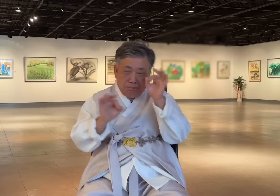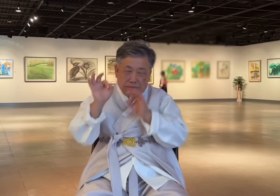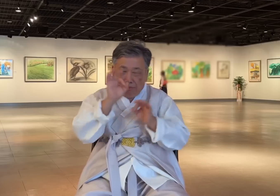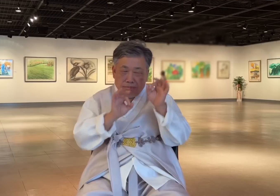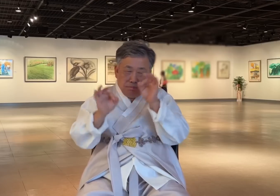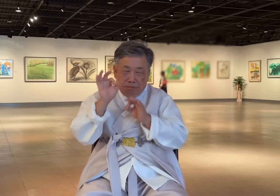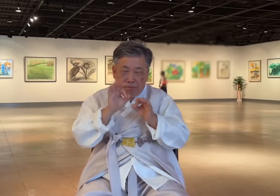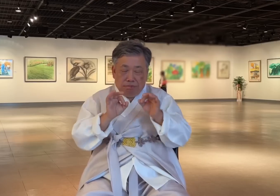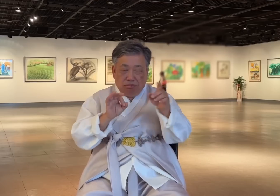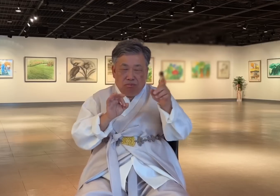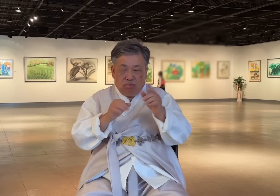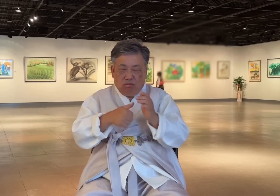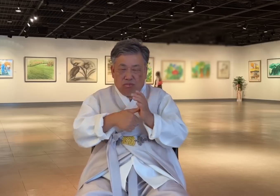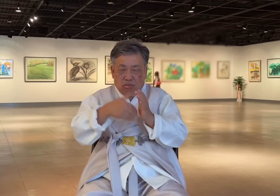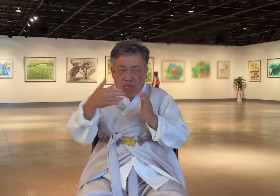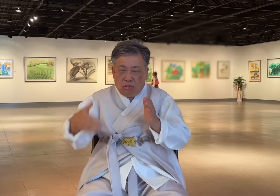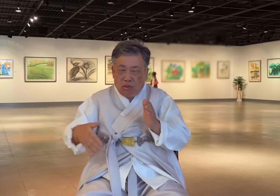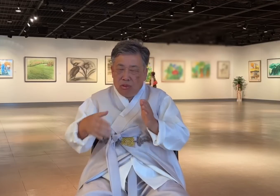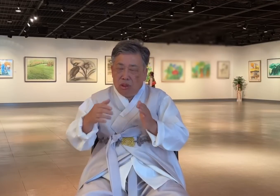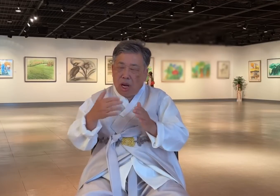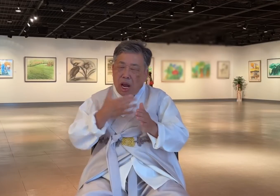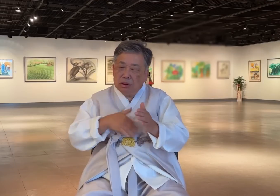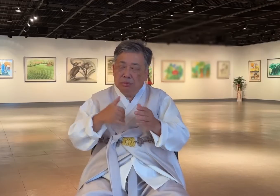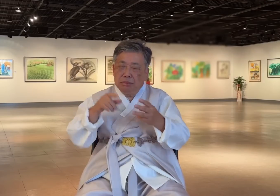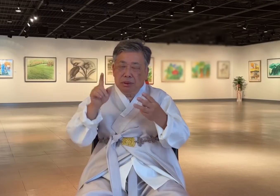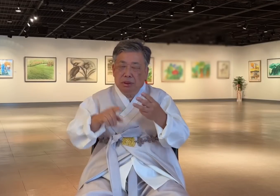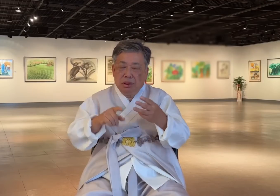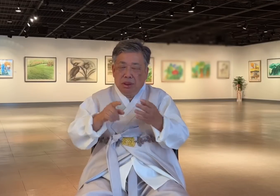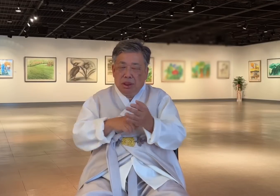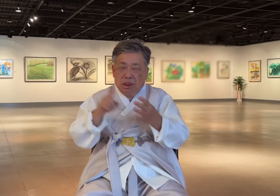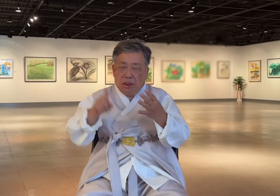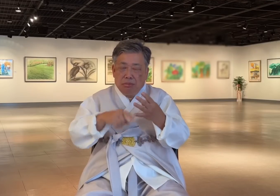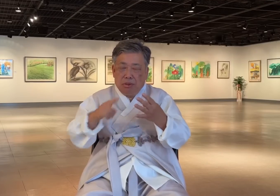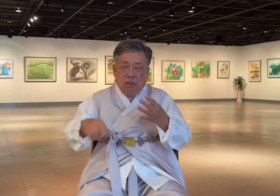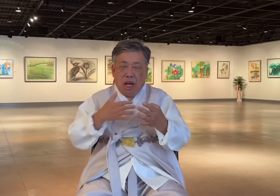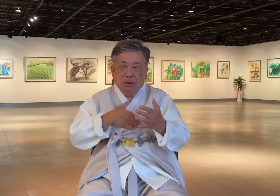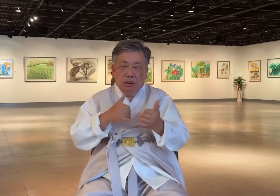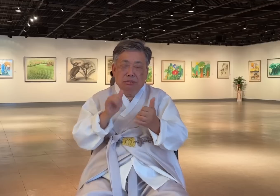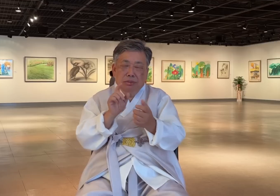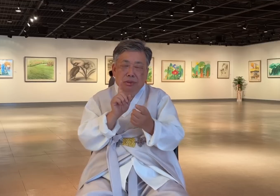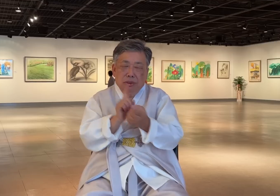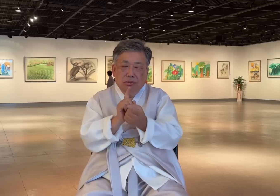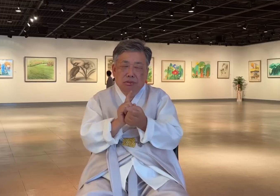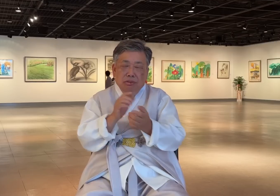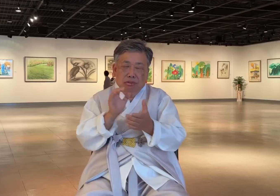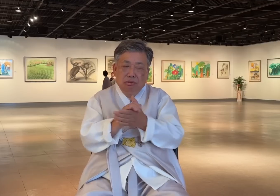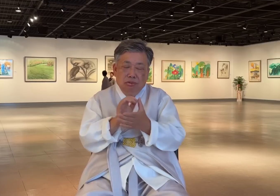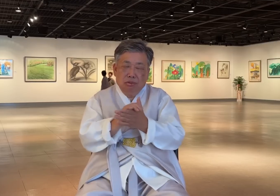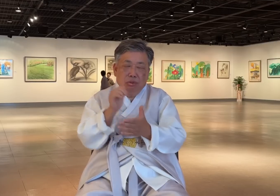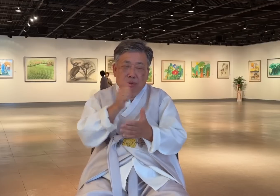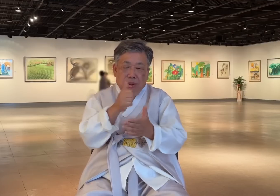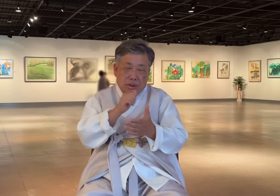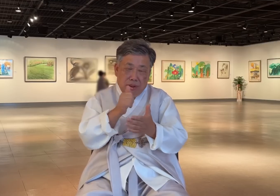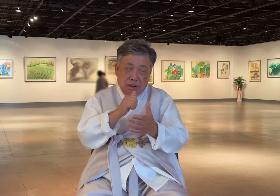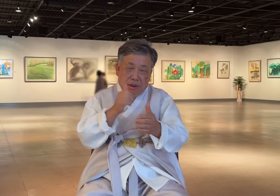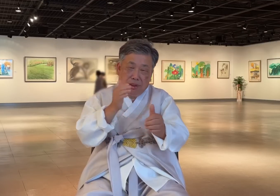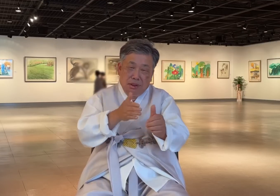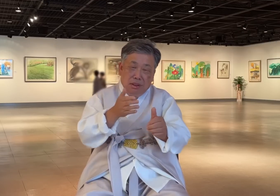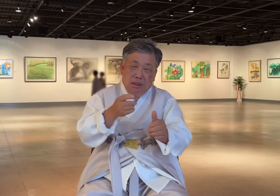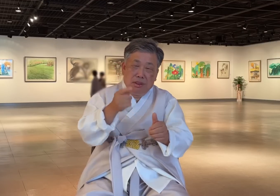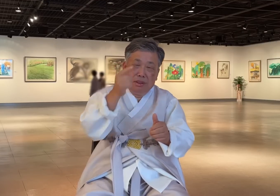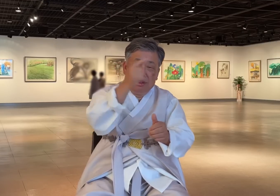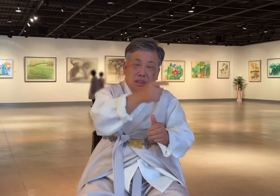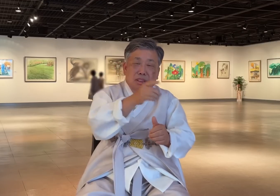At the request of my uncle, I was introduced to an acquaintance and was recommended by a painter,